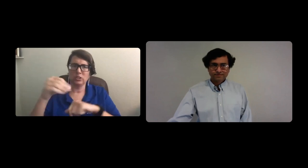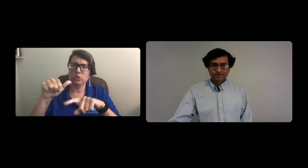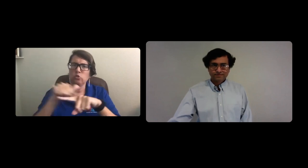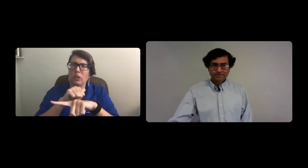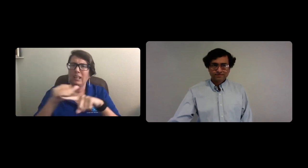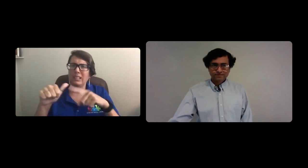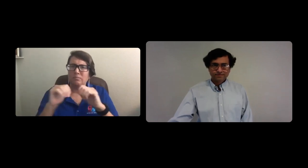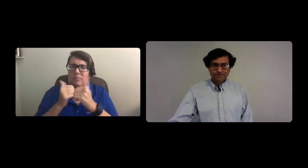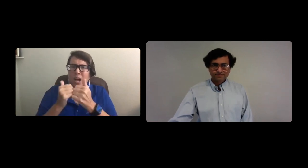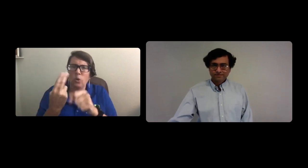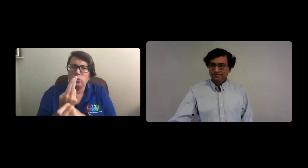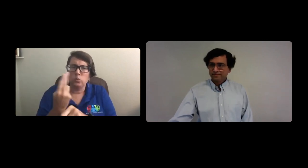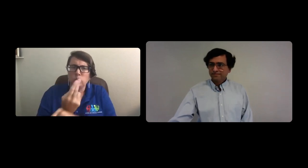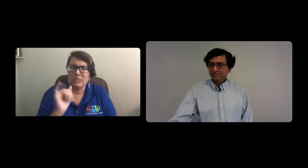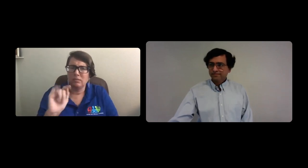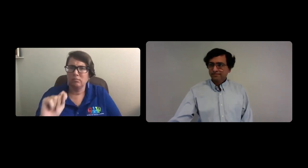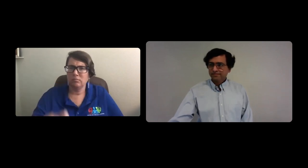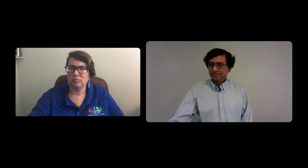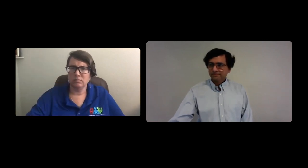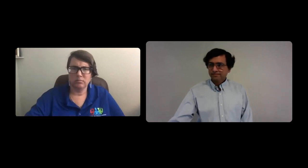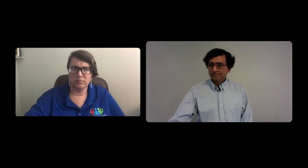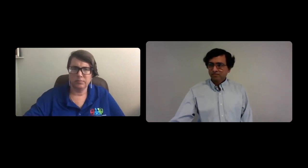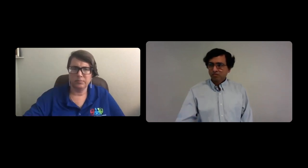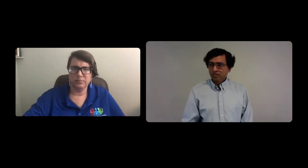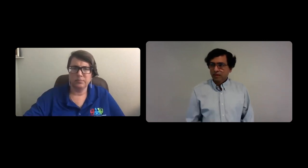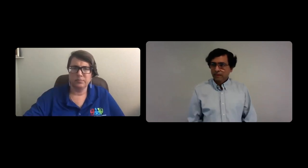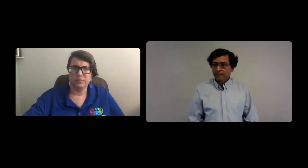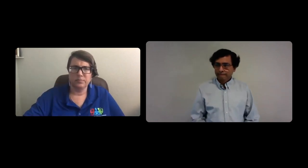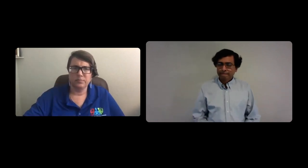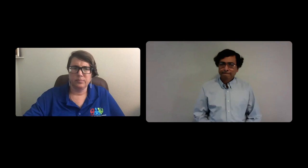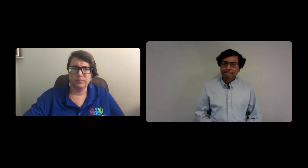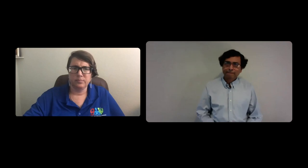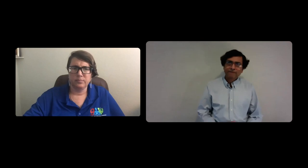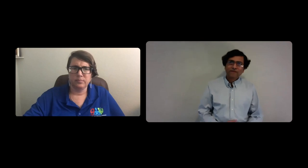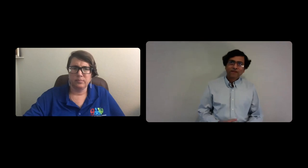to this type of technology and training on how to use it?